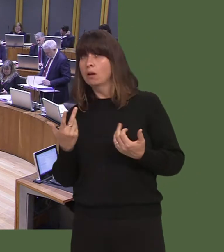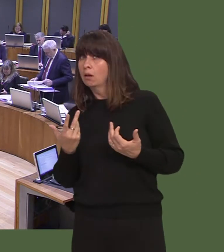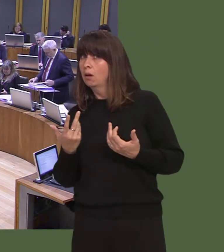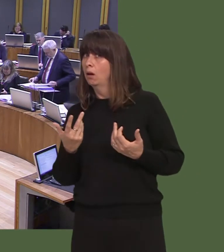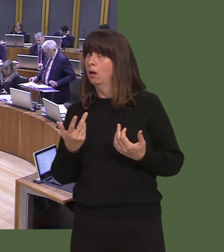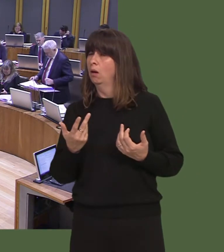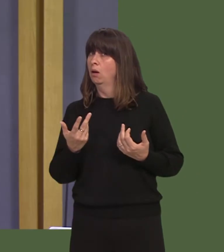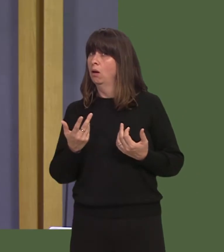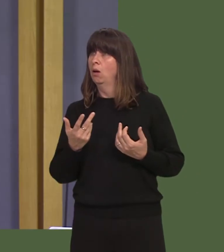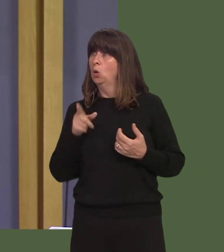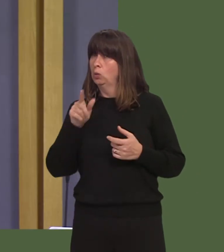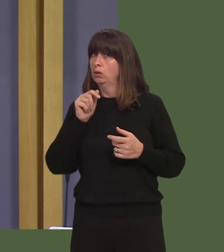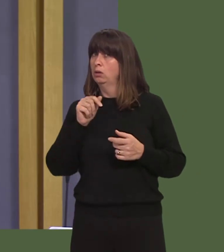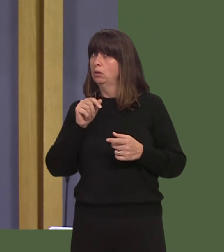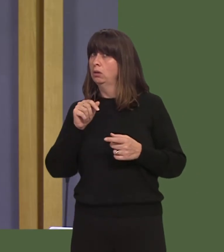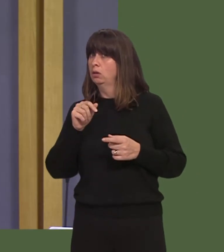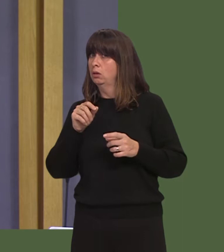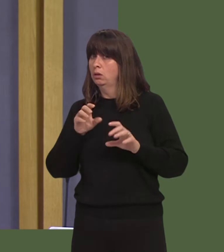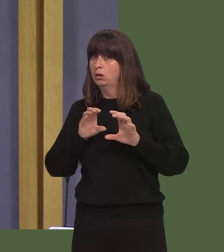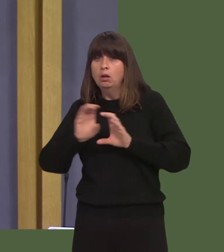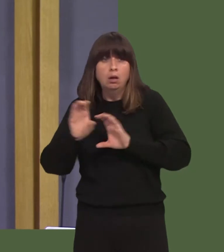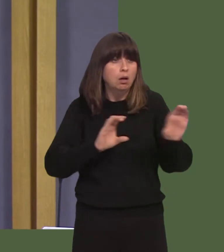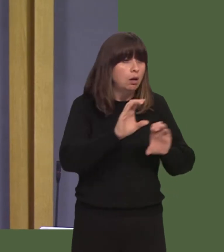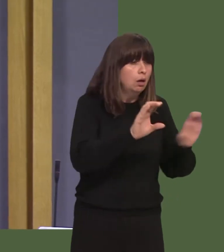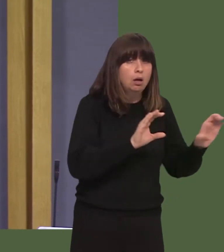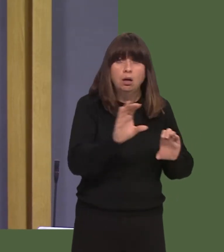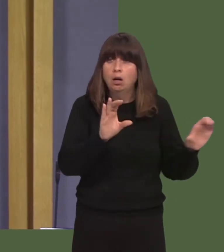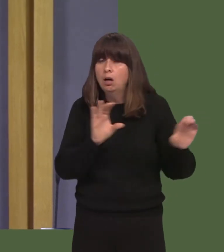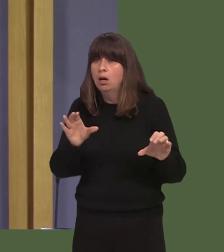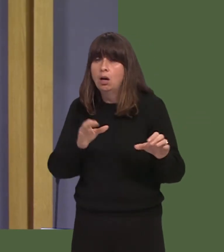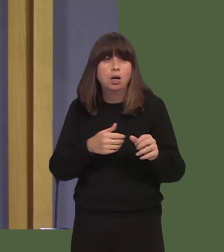trying to target resources at those who are dependent on drugs in our society?